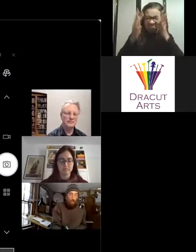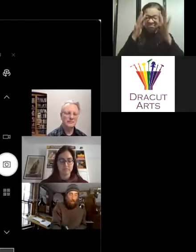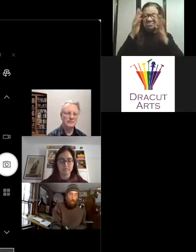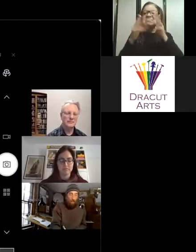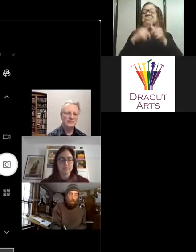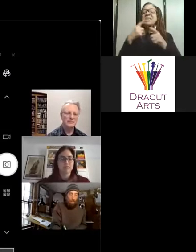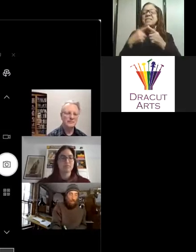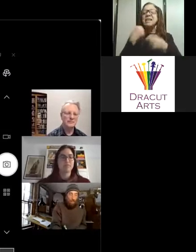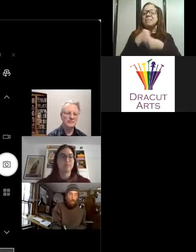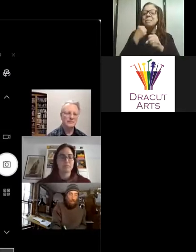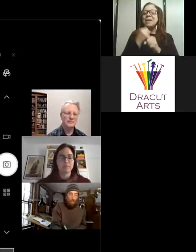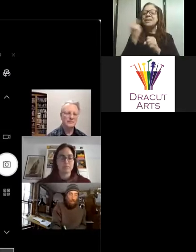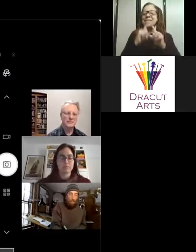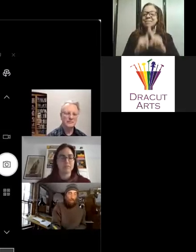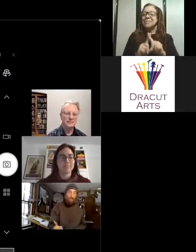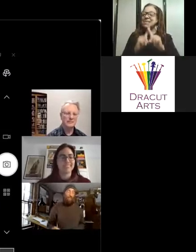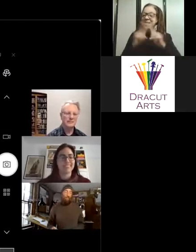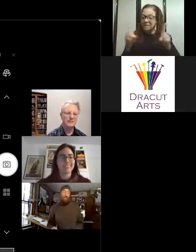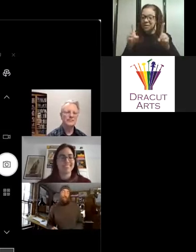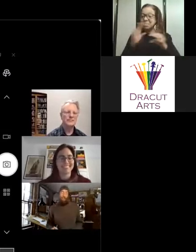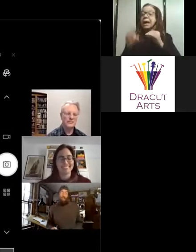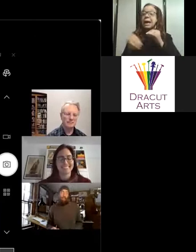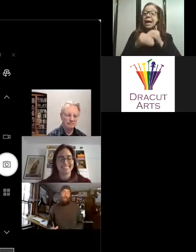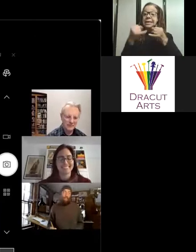different, just by adding a couple little lines, things, things could take a